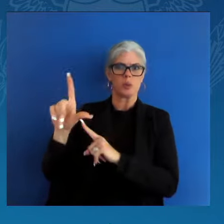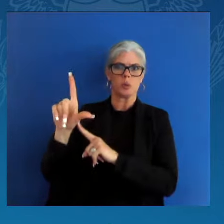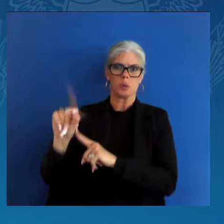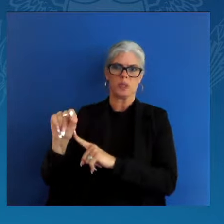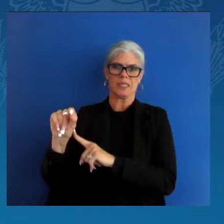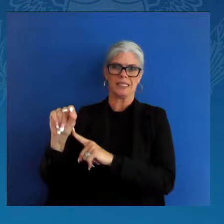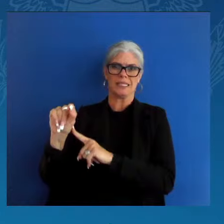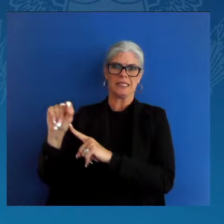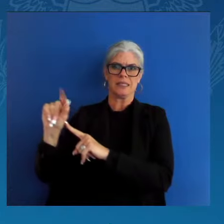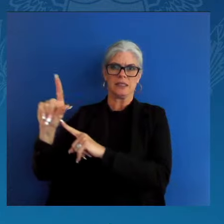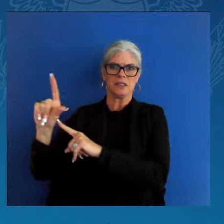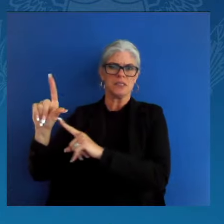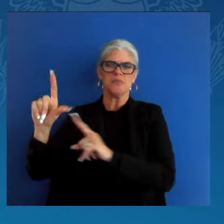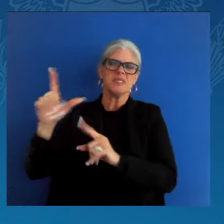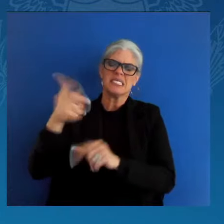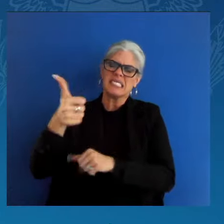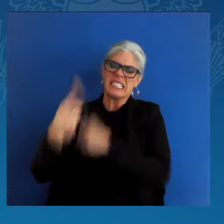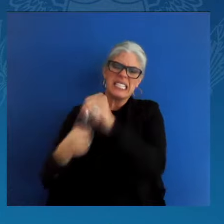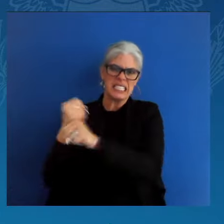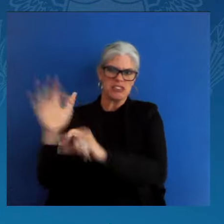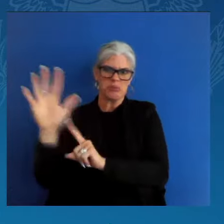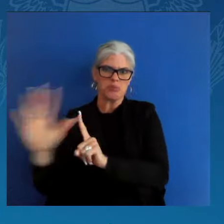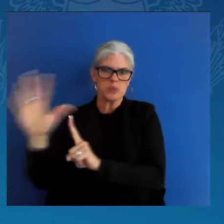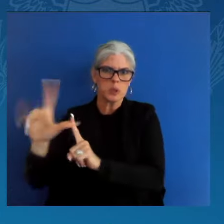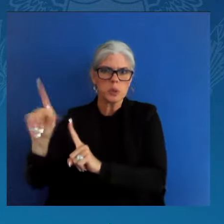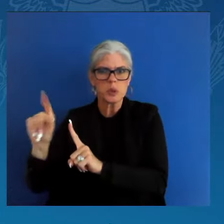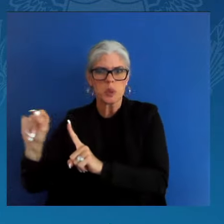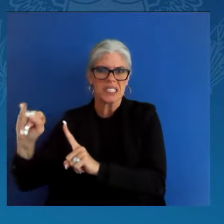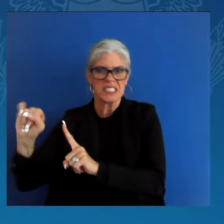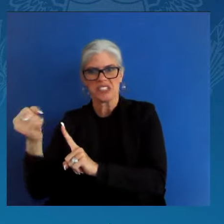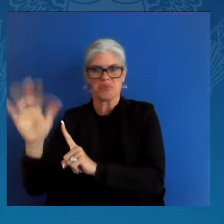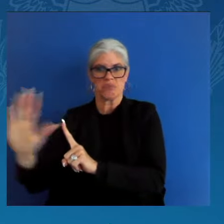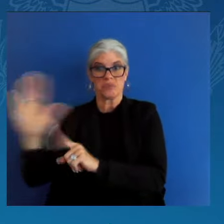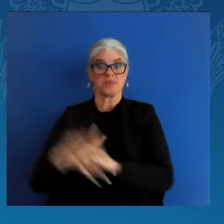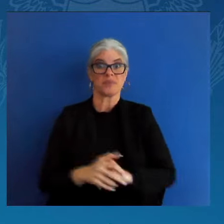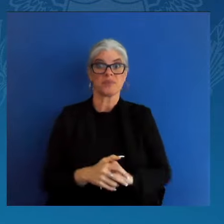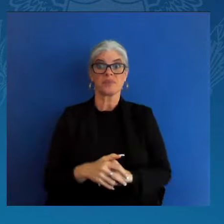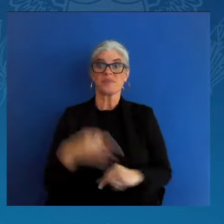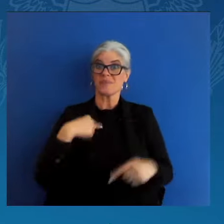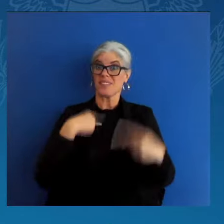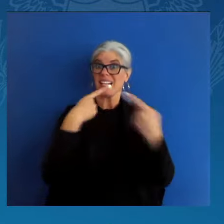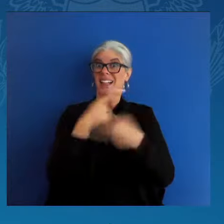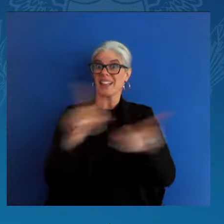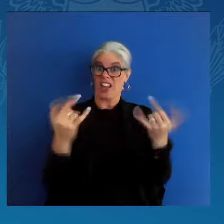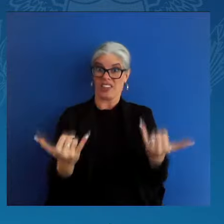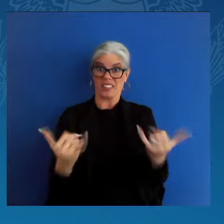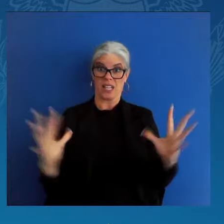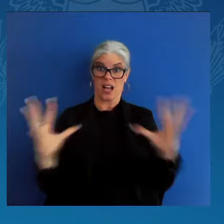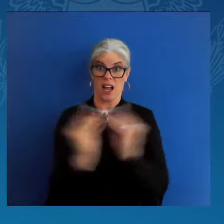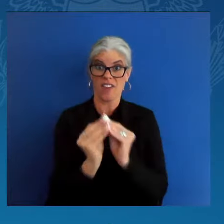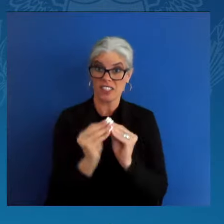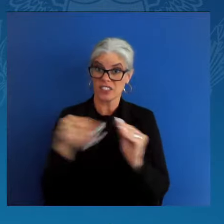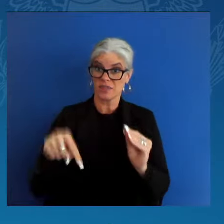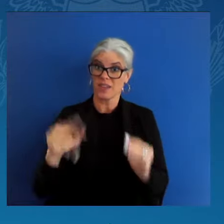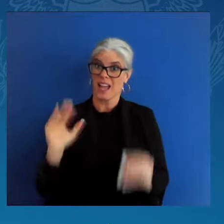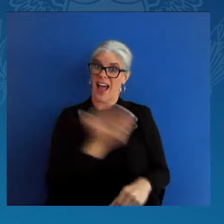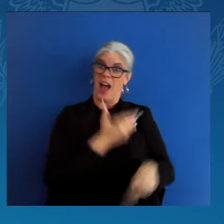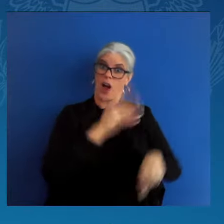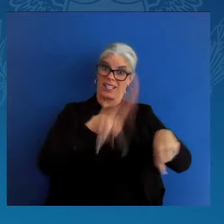in the critical importance of international partnership. So, now, before I turn to my National Security Advisor,